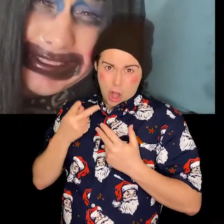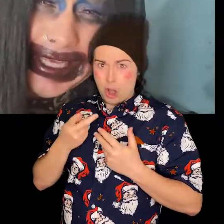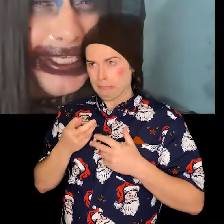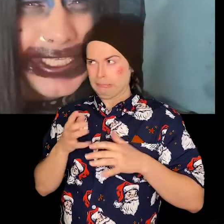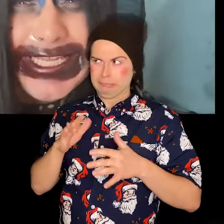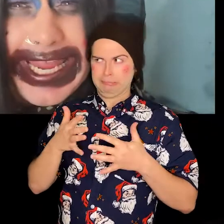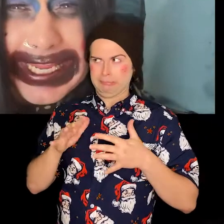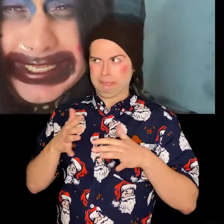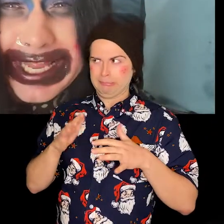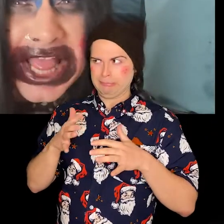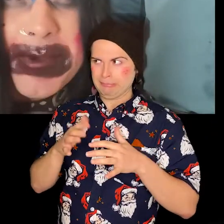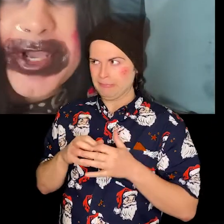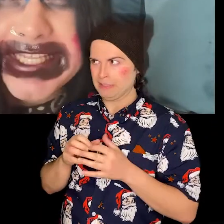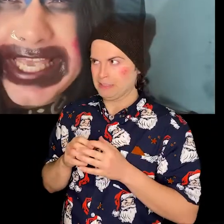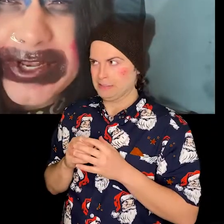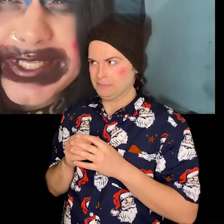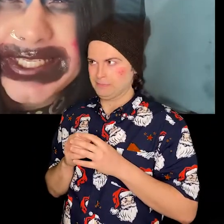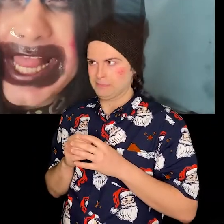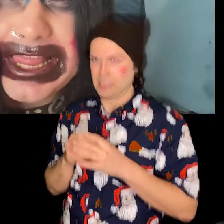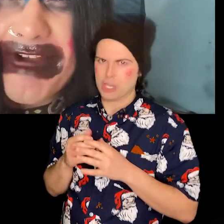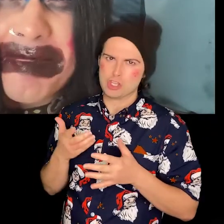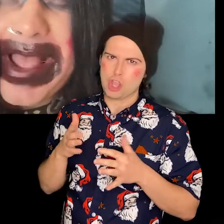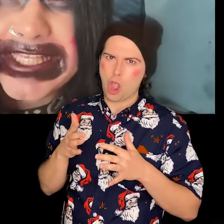Carina – See, the boys and girls love my songs